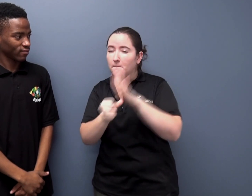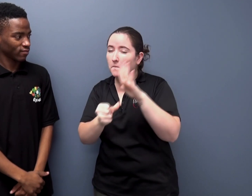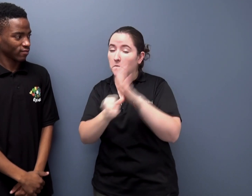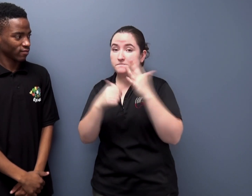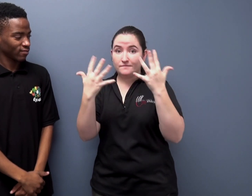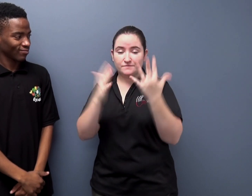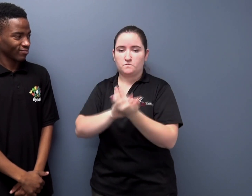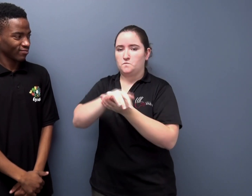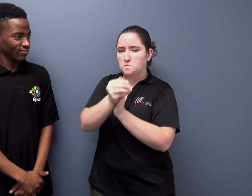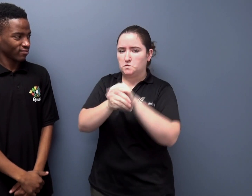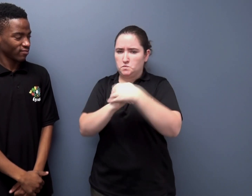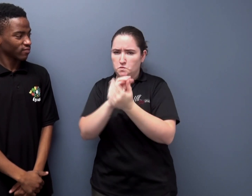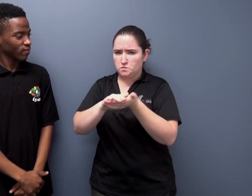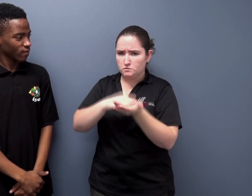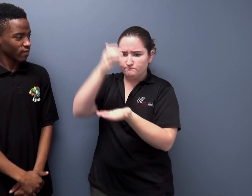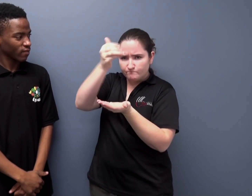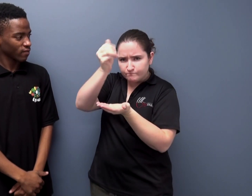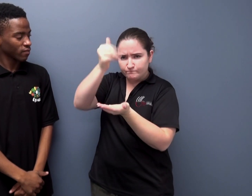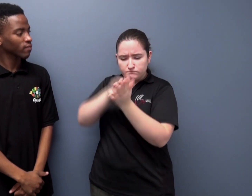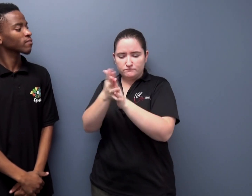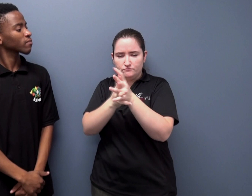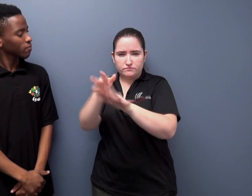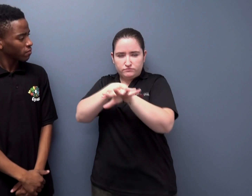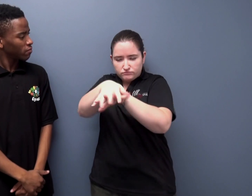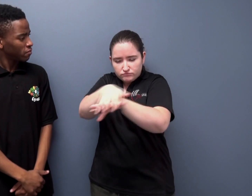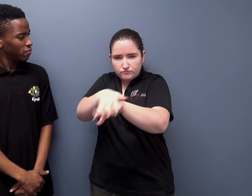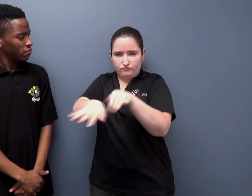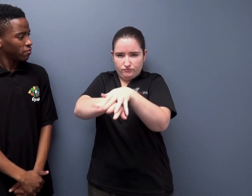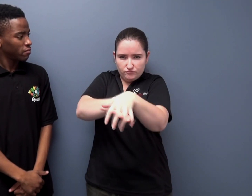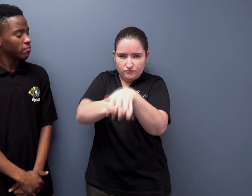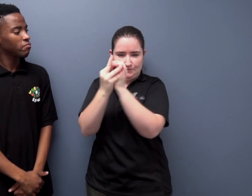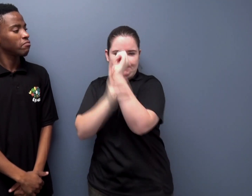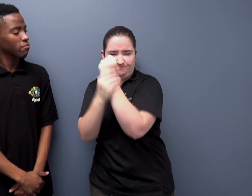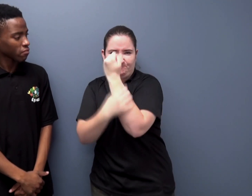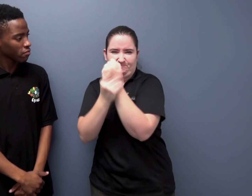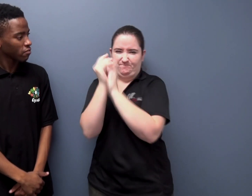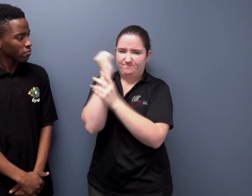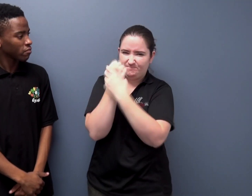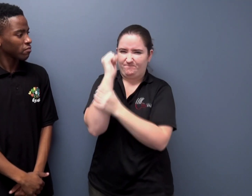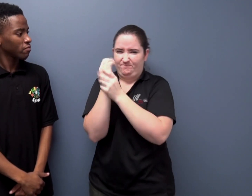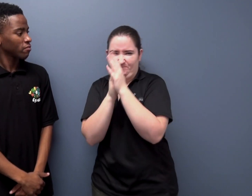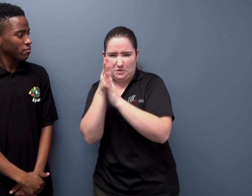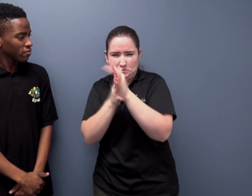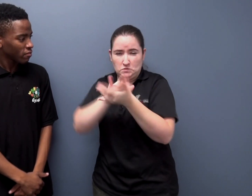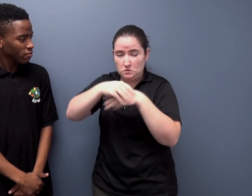The most important thing is to wash your hands with soap. Wash thoroughly.